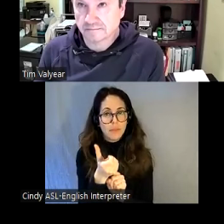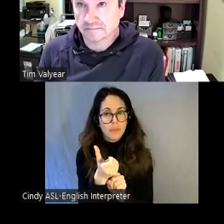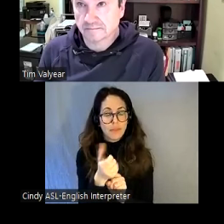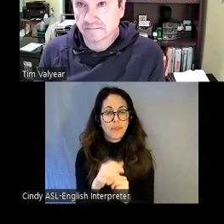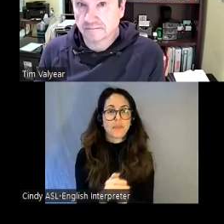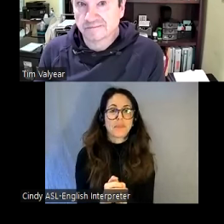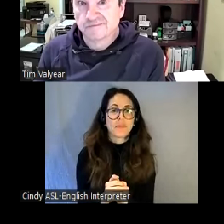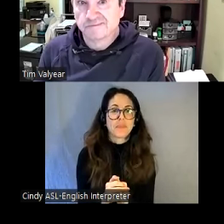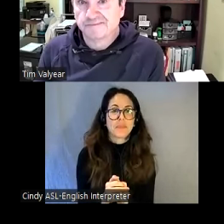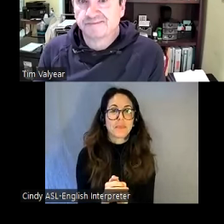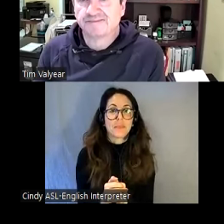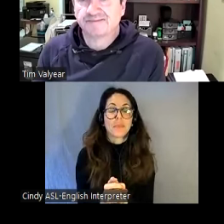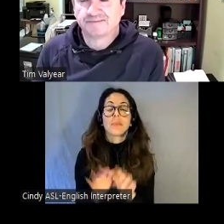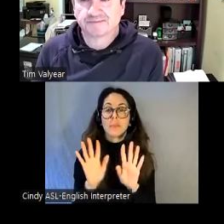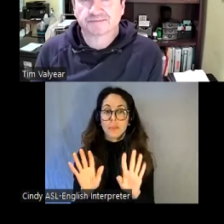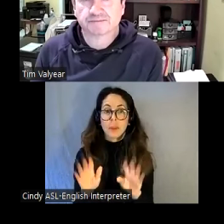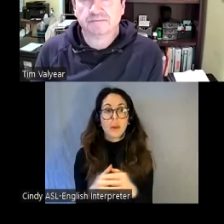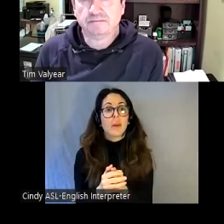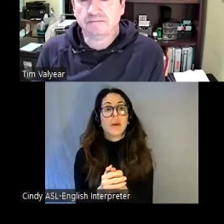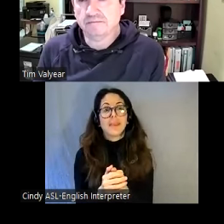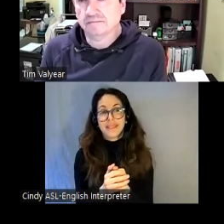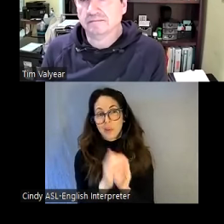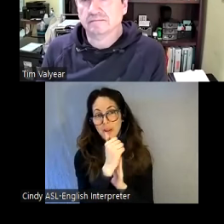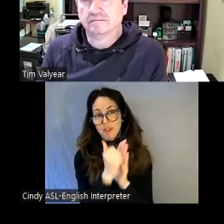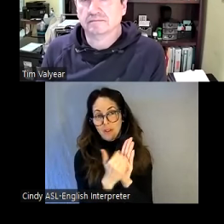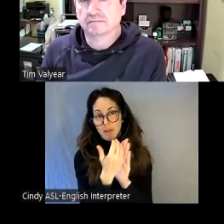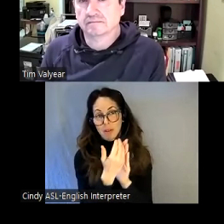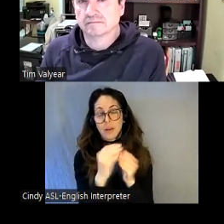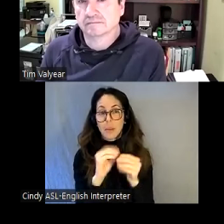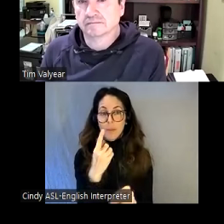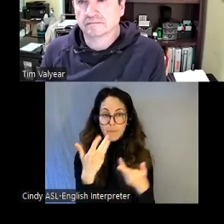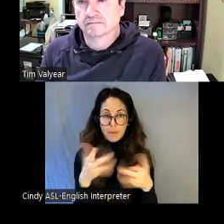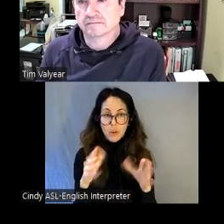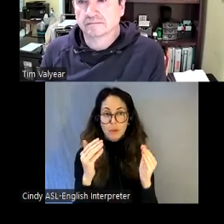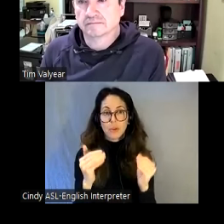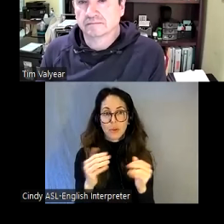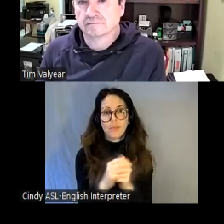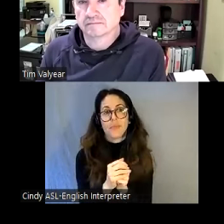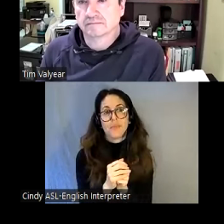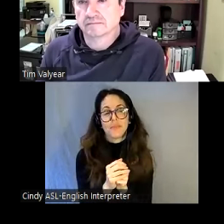webinar who does not follow these guidelines.